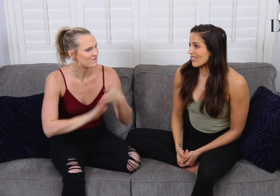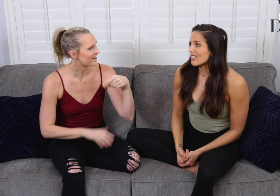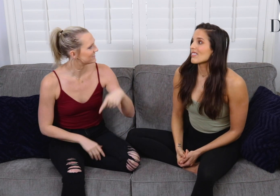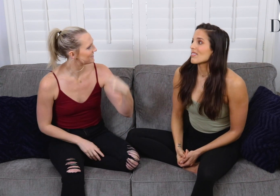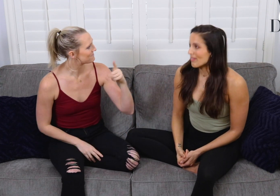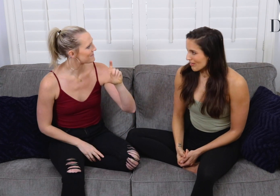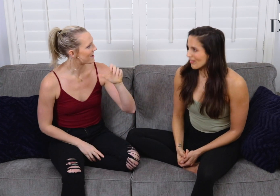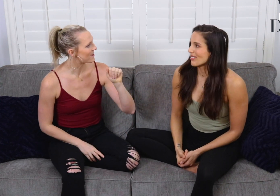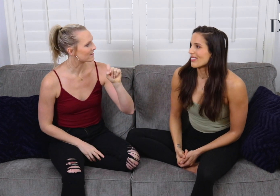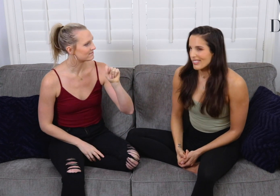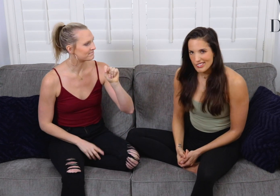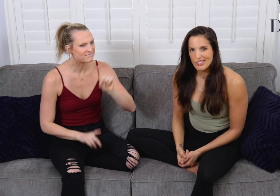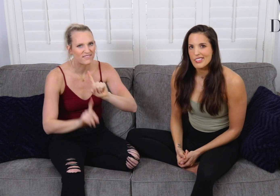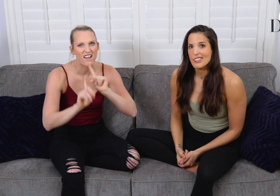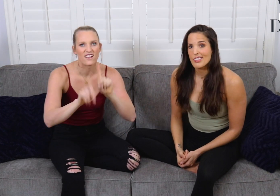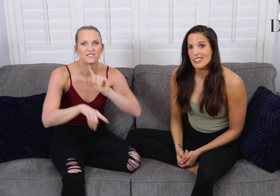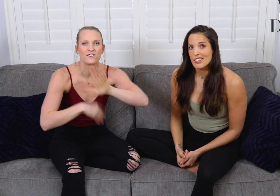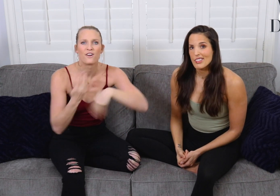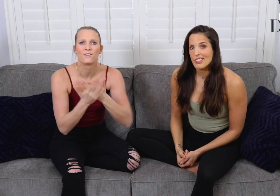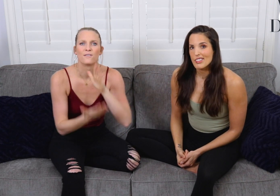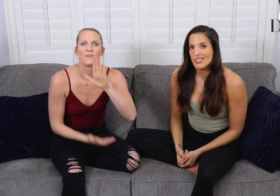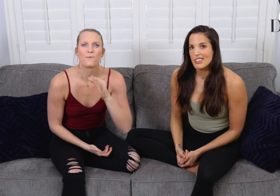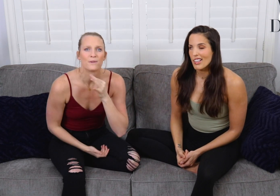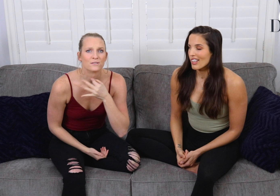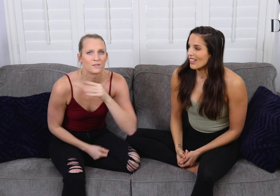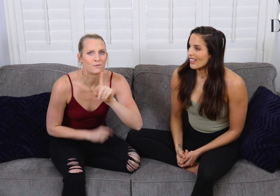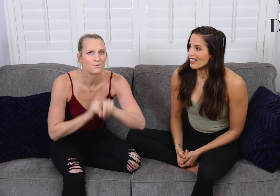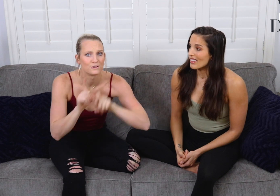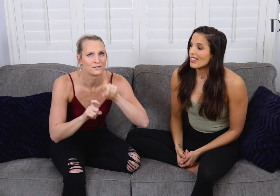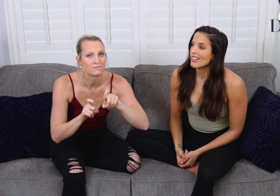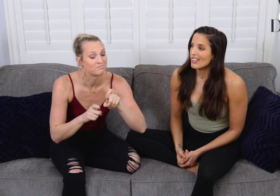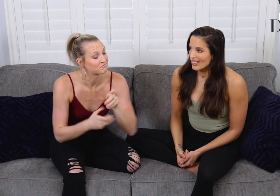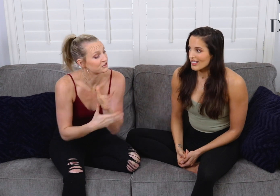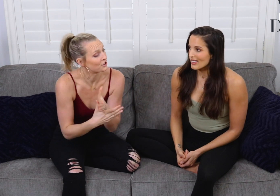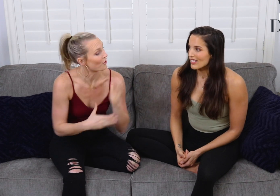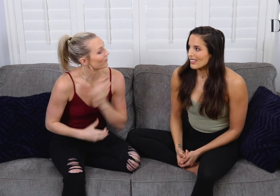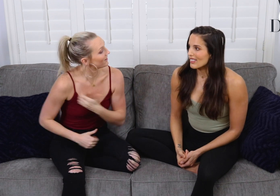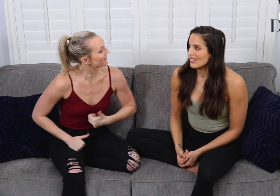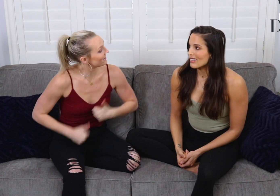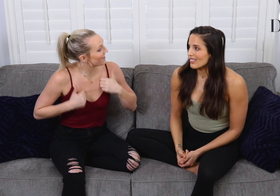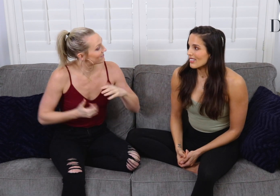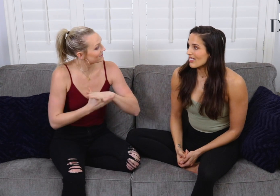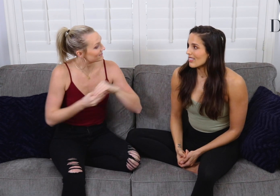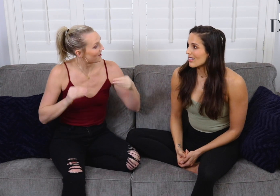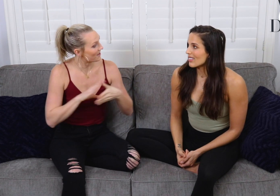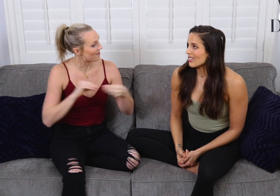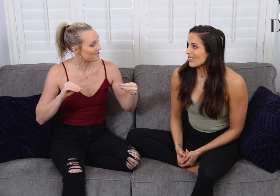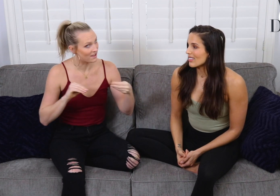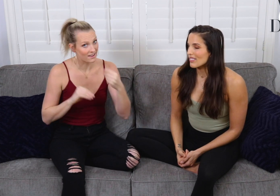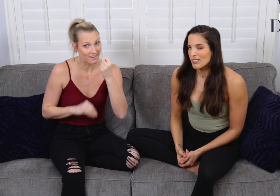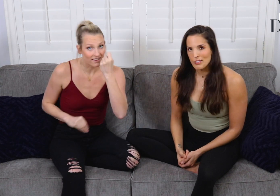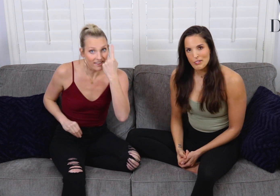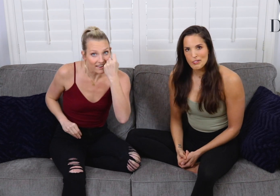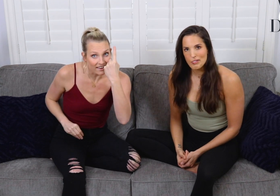Doing this Podcast. And we're going to be answering all of your curious questions and sharing some of our life experiences.